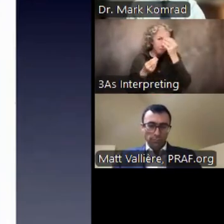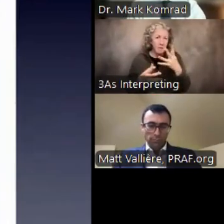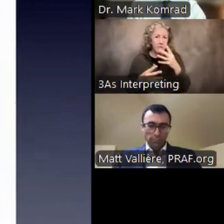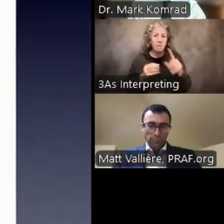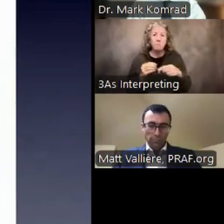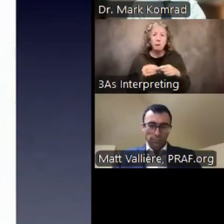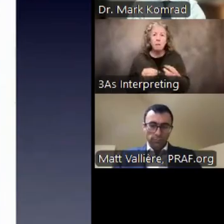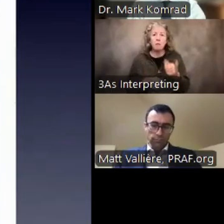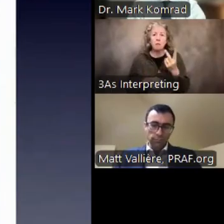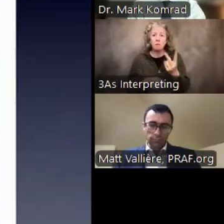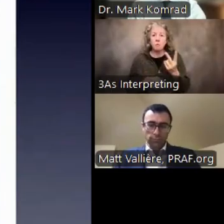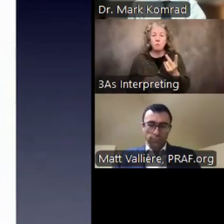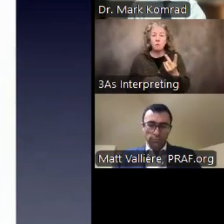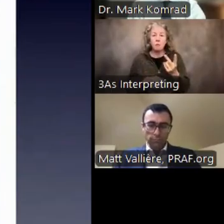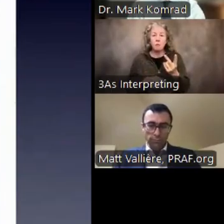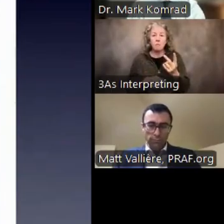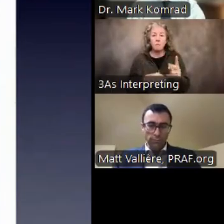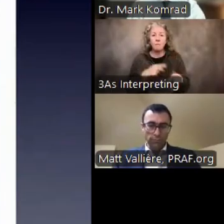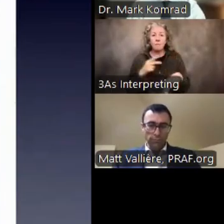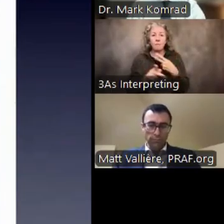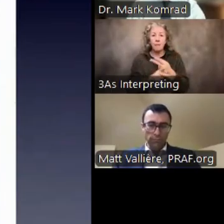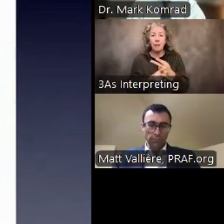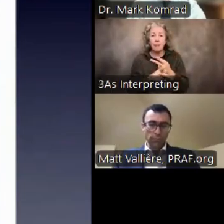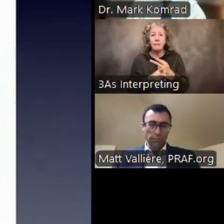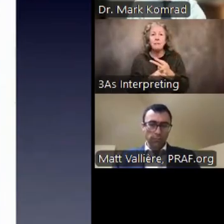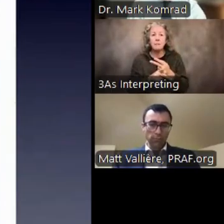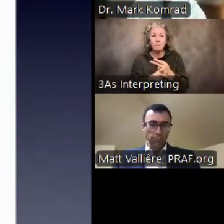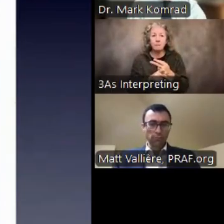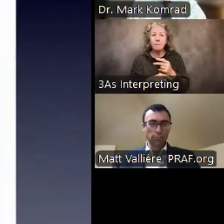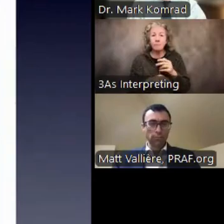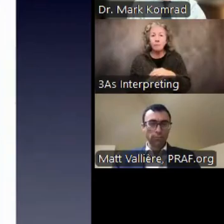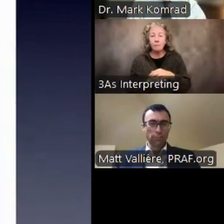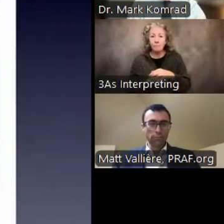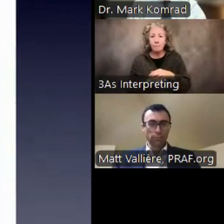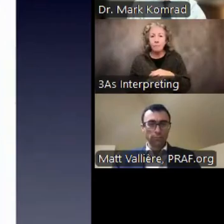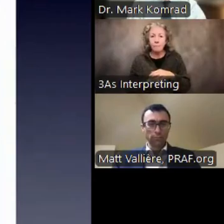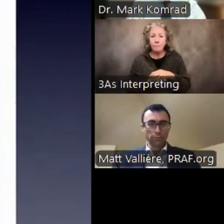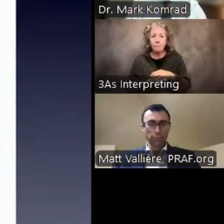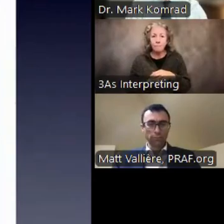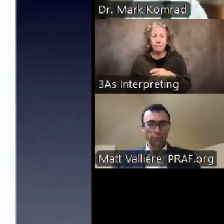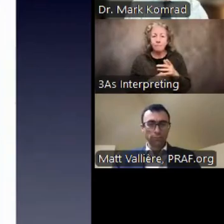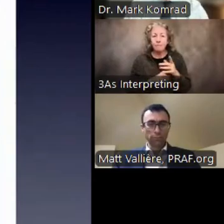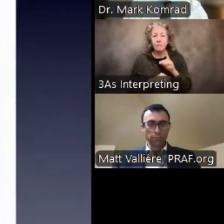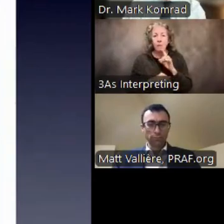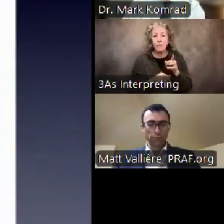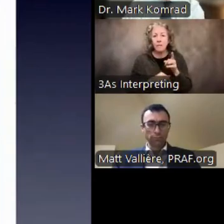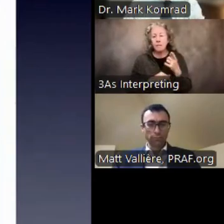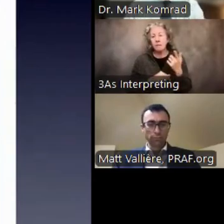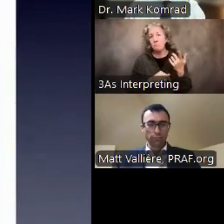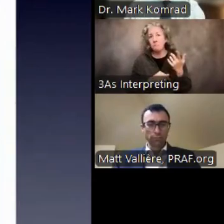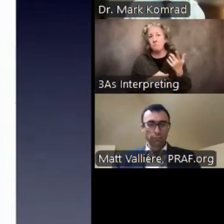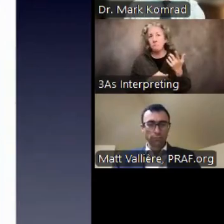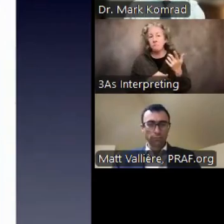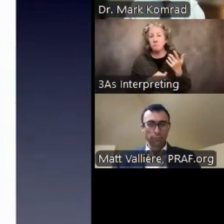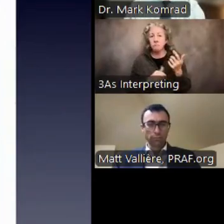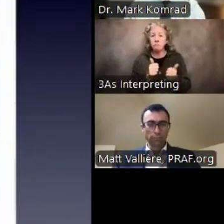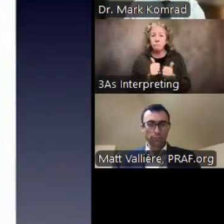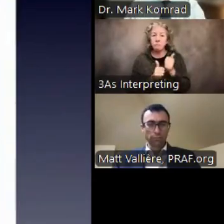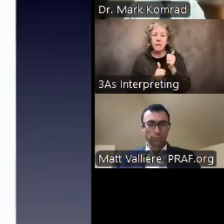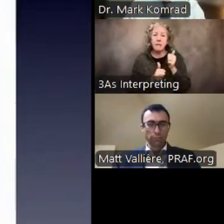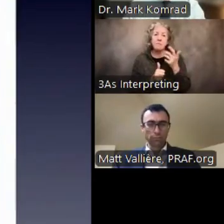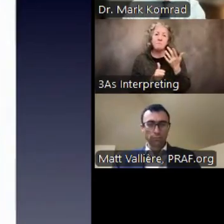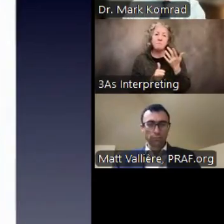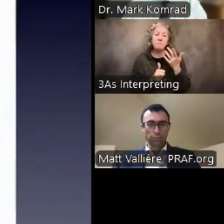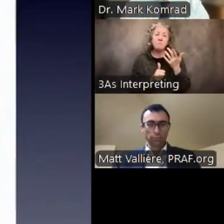procedures that dominate this particular set of of laws, as